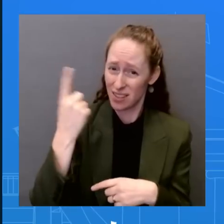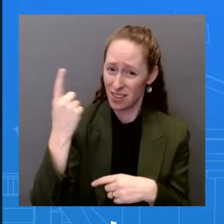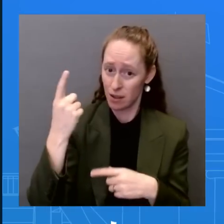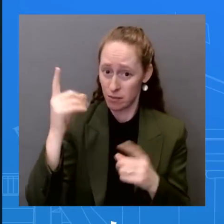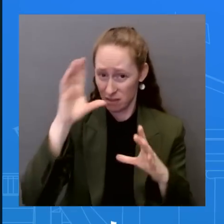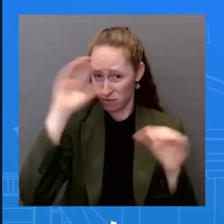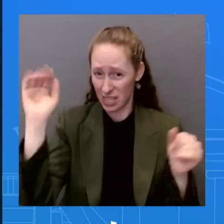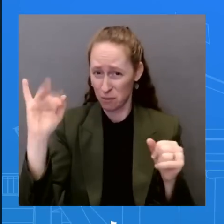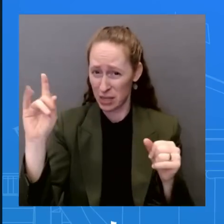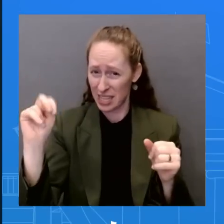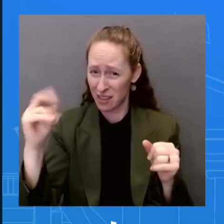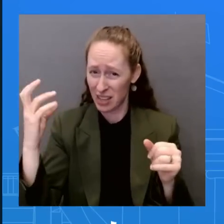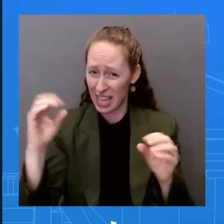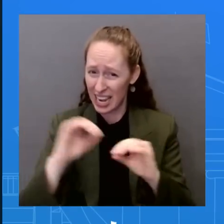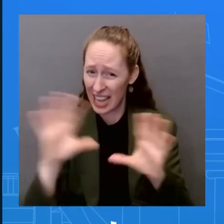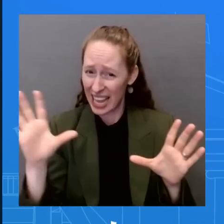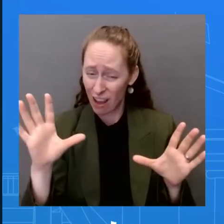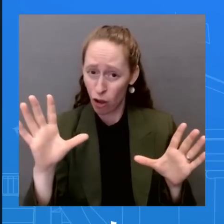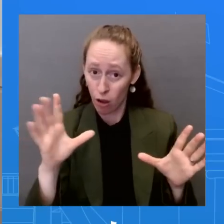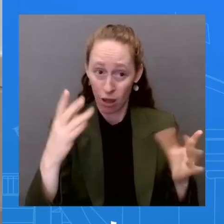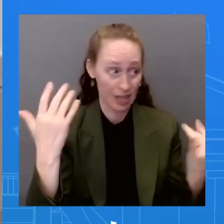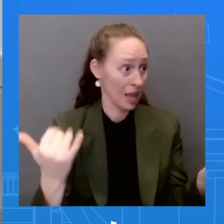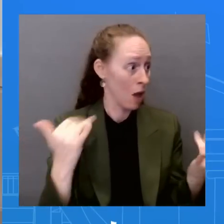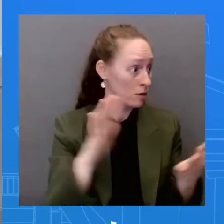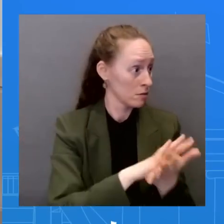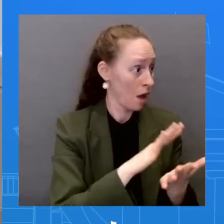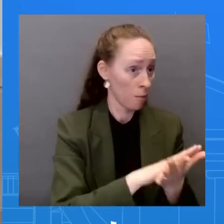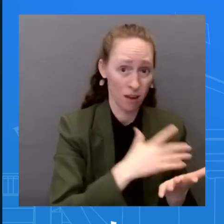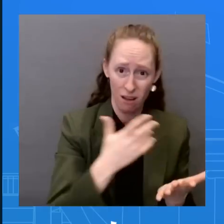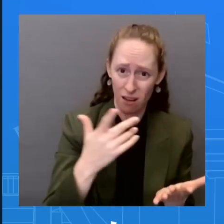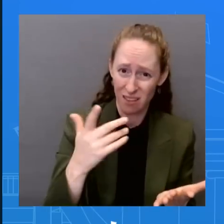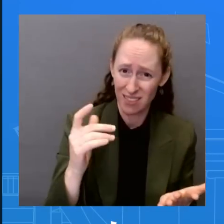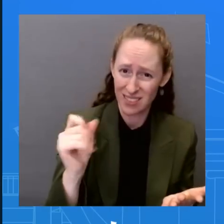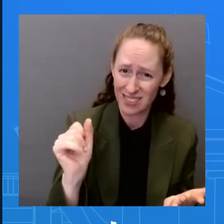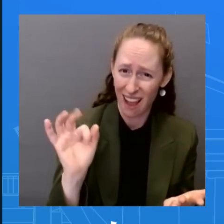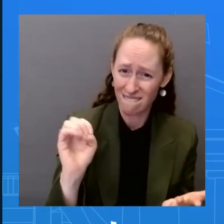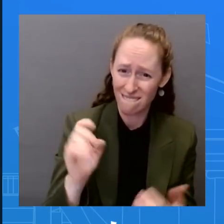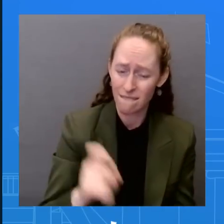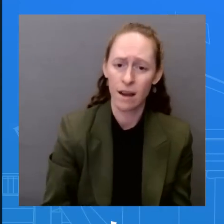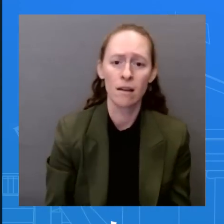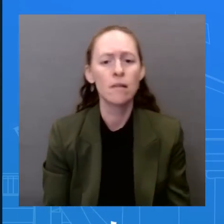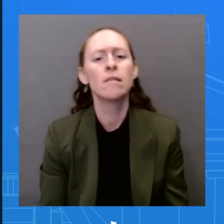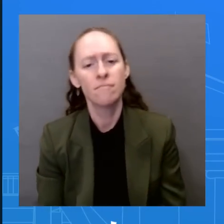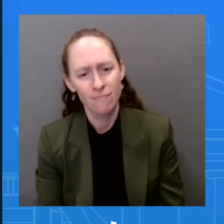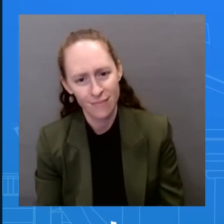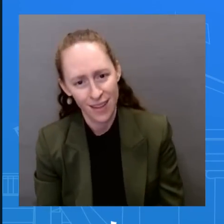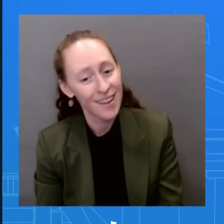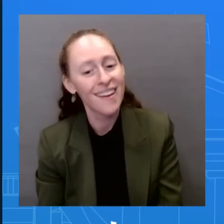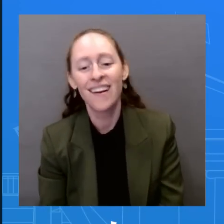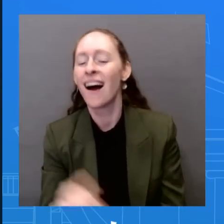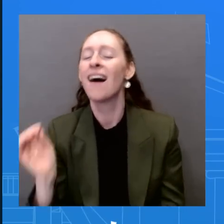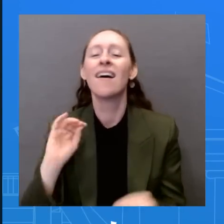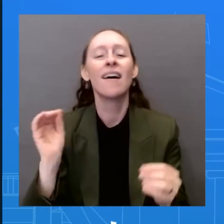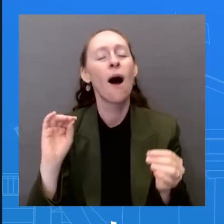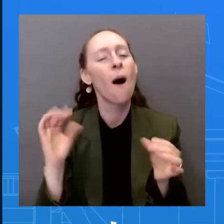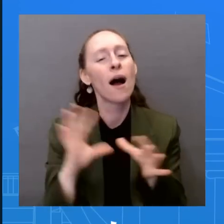we don't have any calls to -- The Press: Has he in the past? Ms. Jean-Pierre: We don't have any calls to any foreign government to read out to you at this time. The Press: From any time over the course of 18 months?